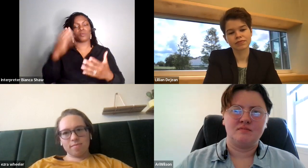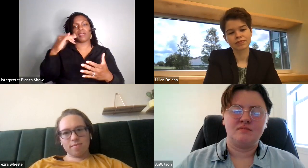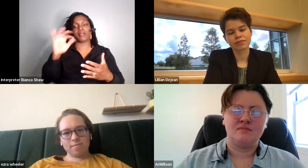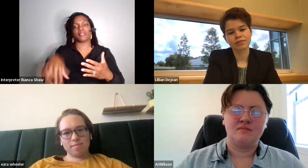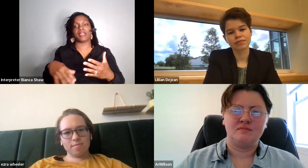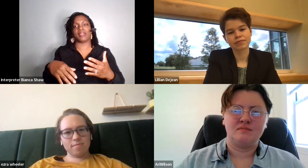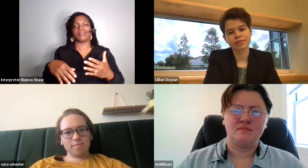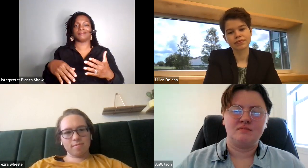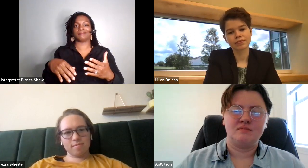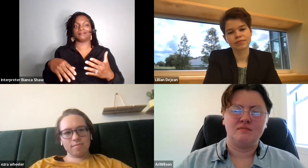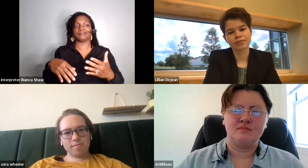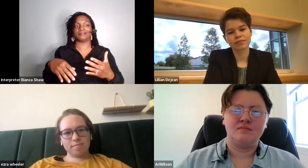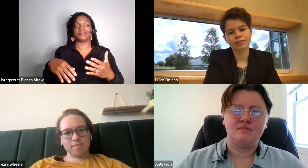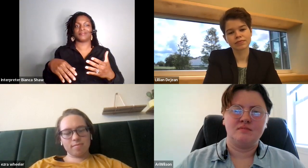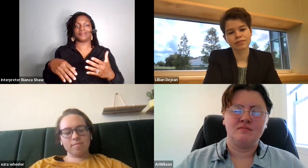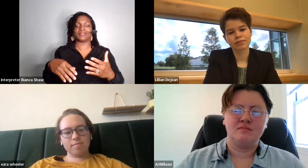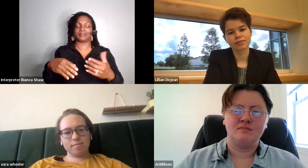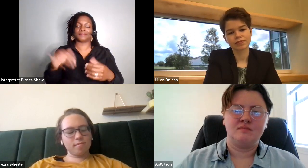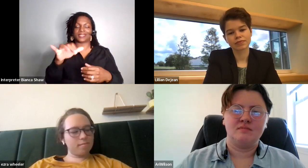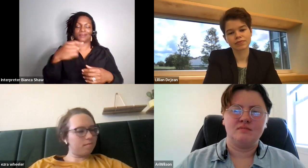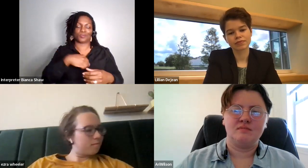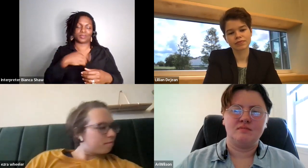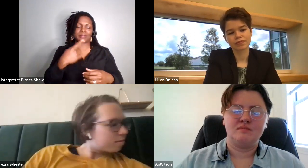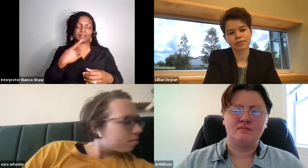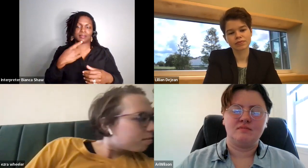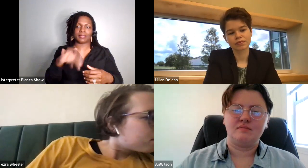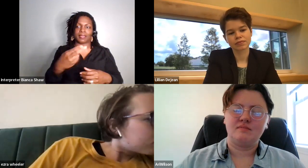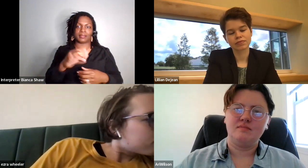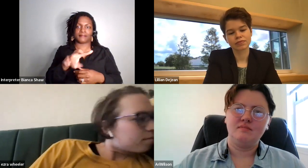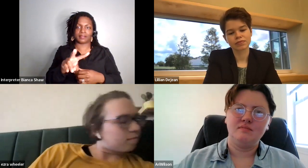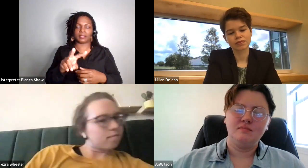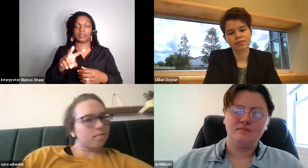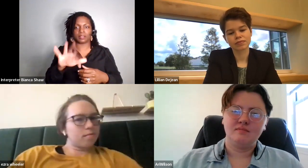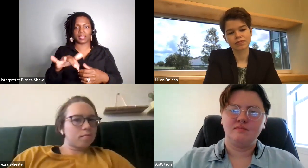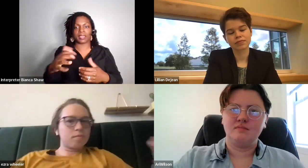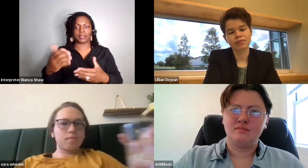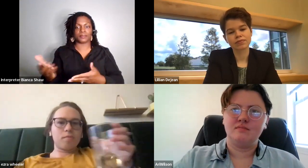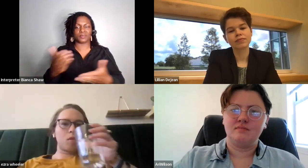Like it like we say, you know you know hiv brings along a different coal morebidity.